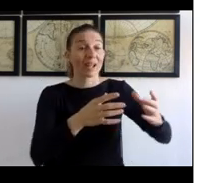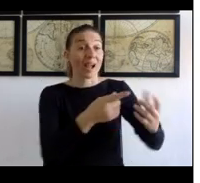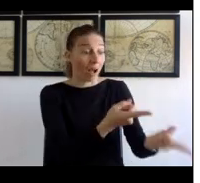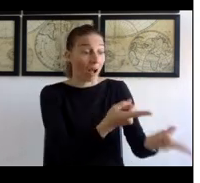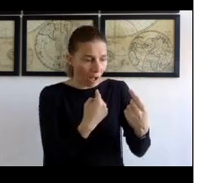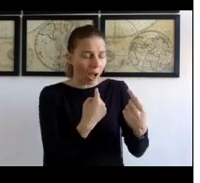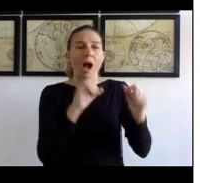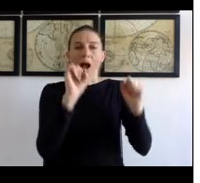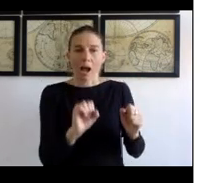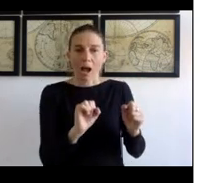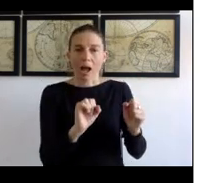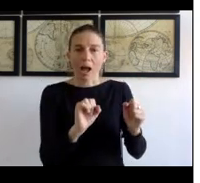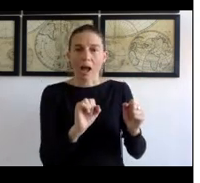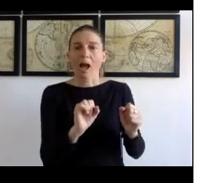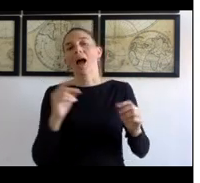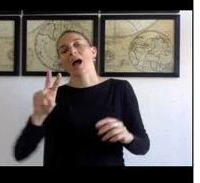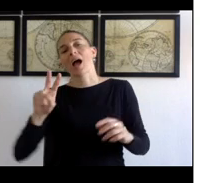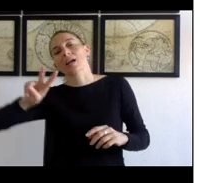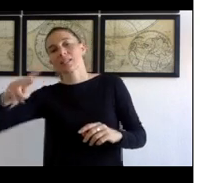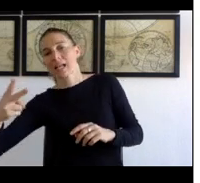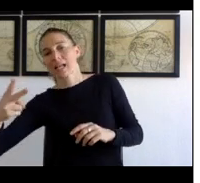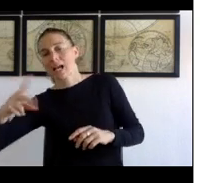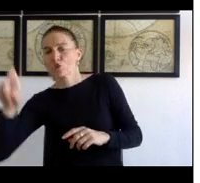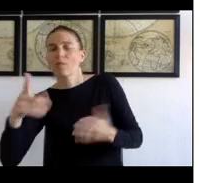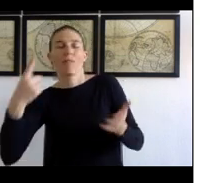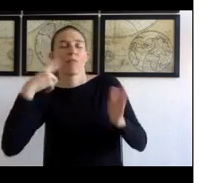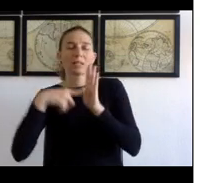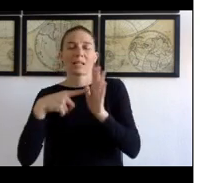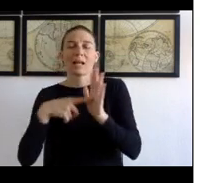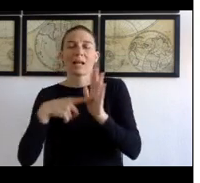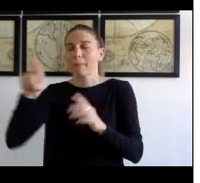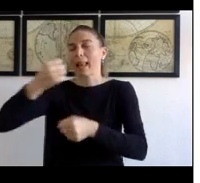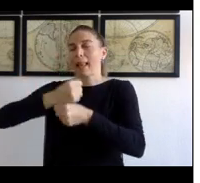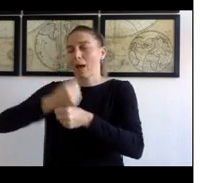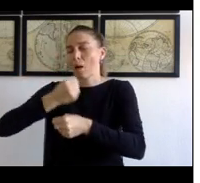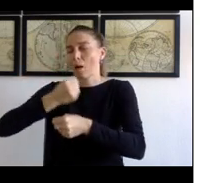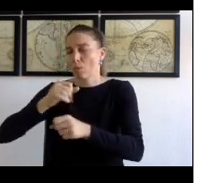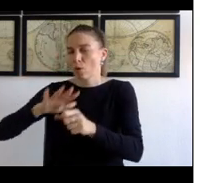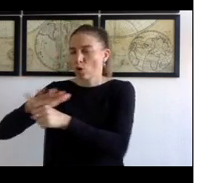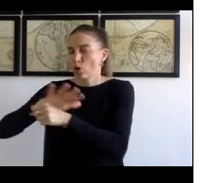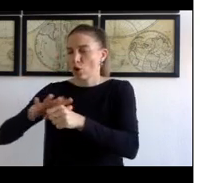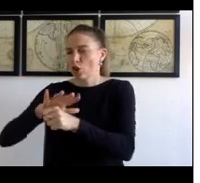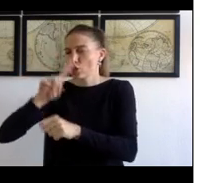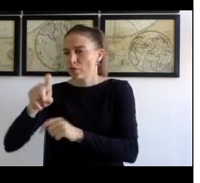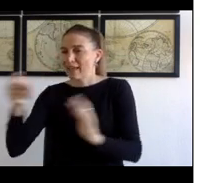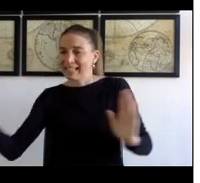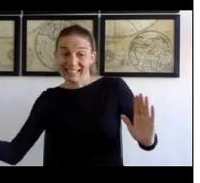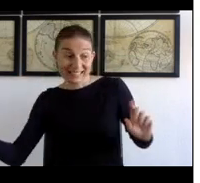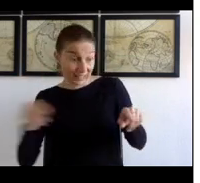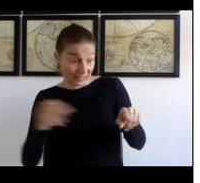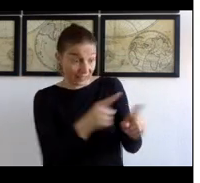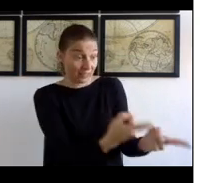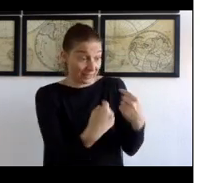to get a different perspective at the characteristics of persons with disabilities from a different angle.